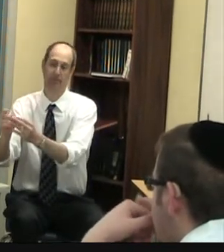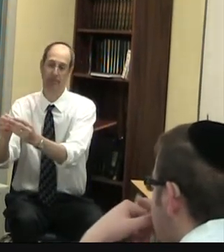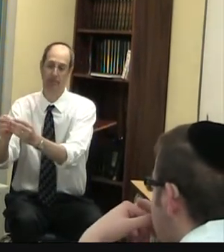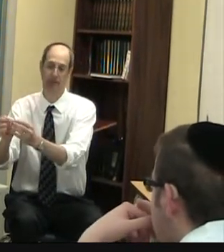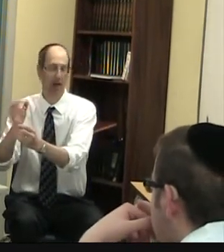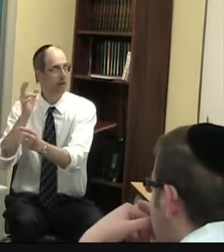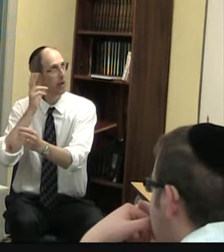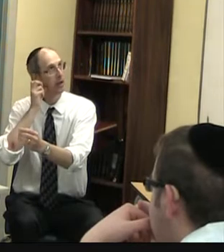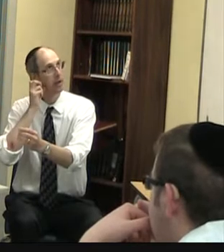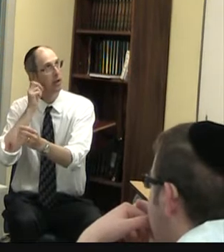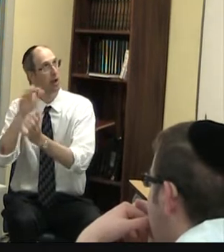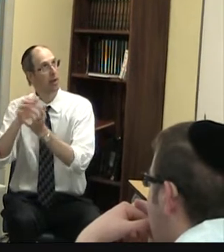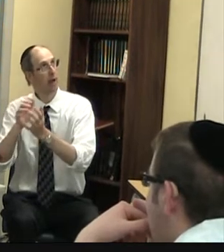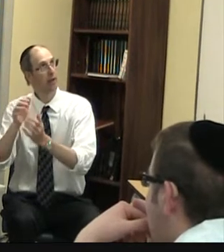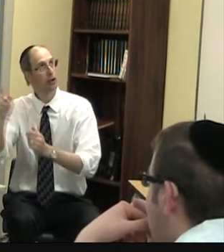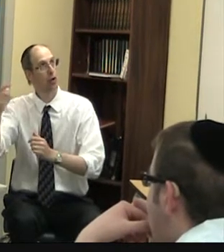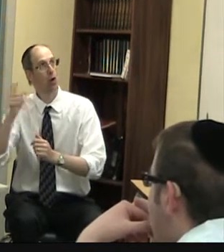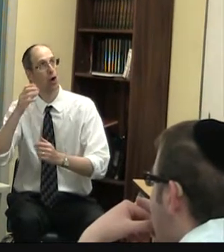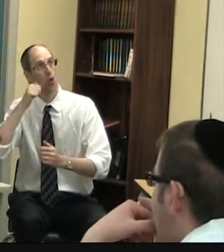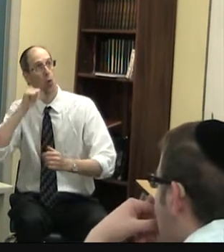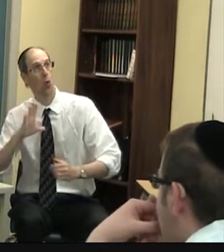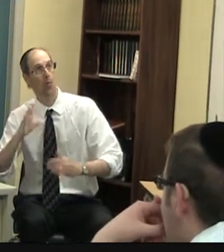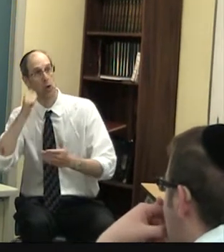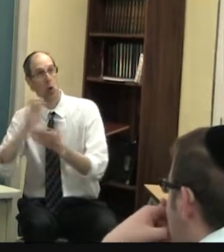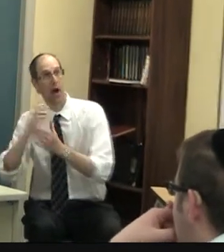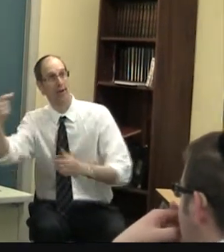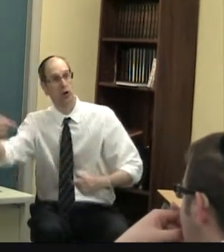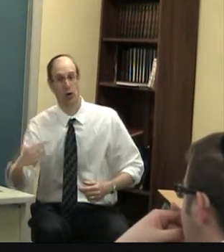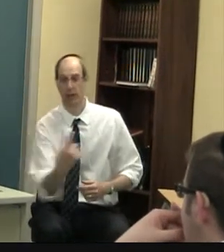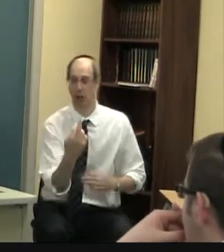Laughing and so she comes into the room and they and she is them what's so funny what's the big joke